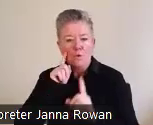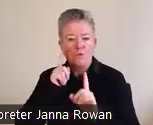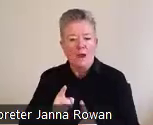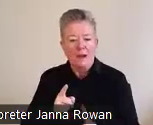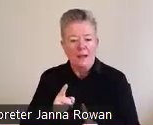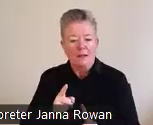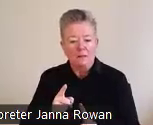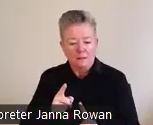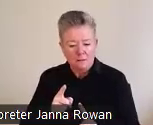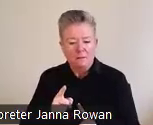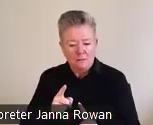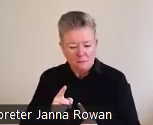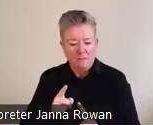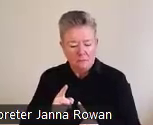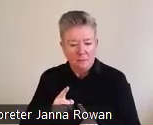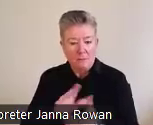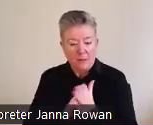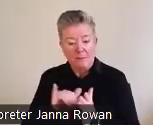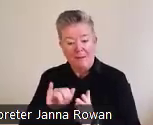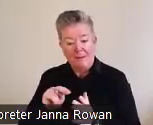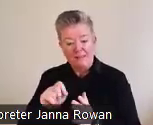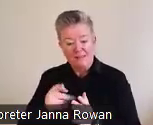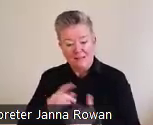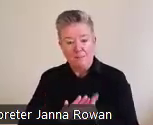turning insights into action.